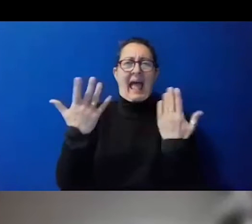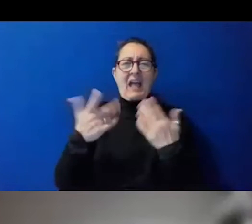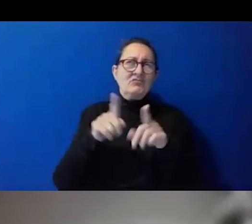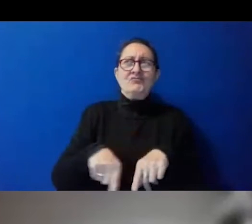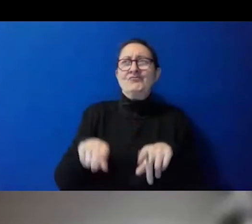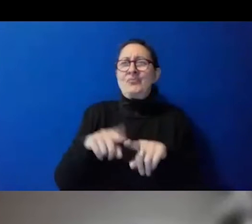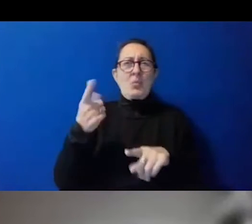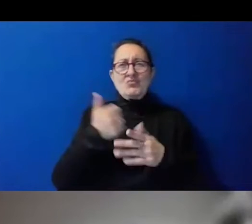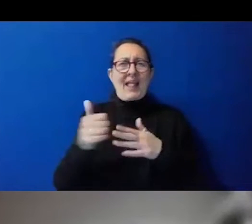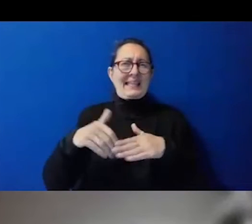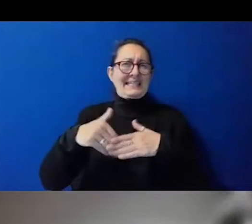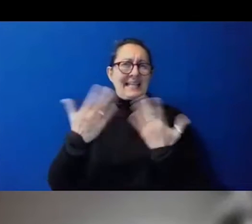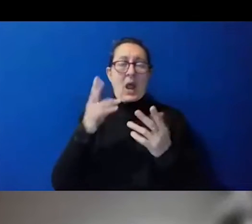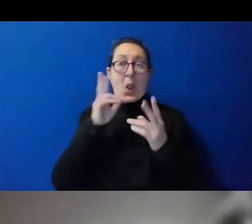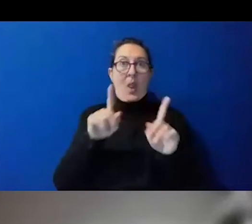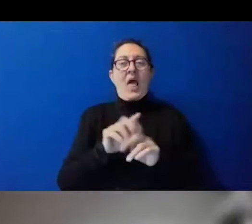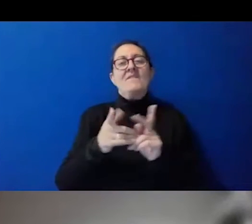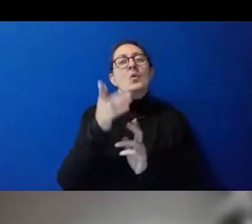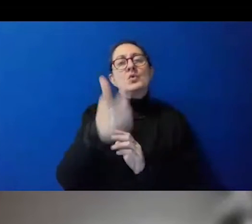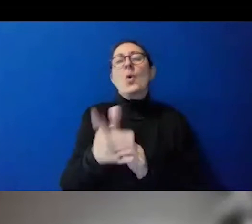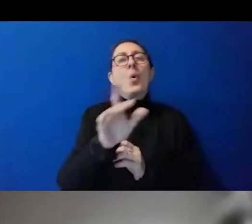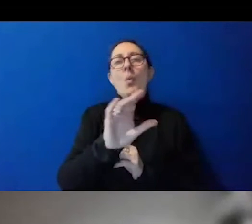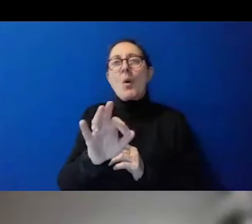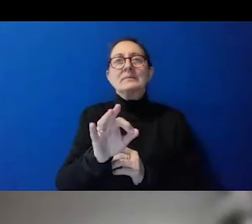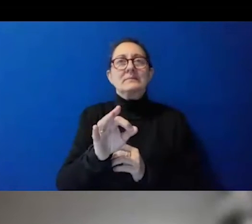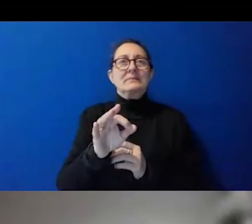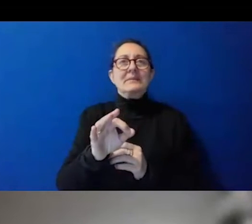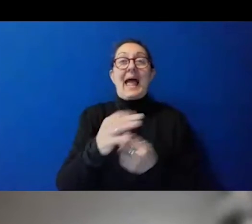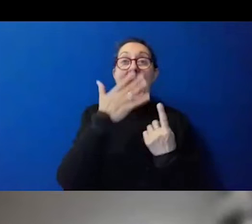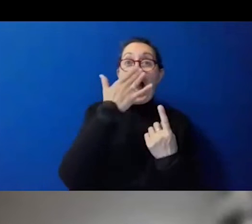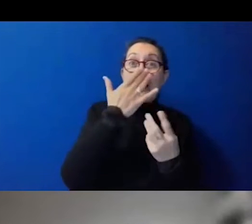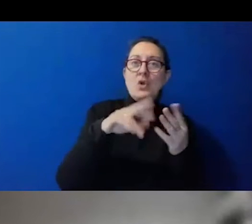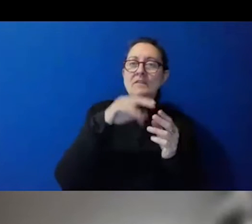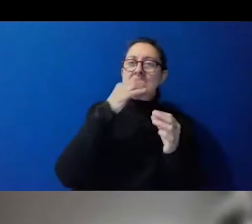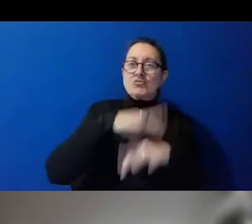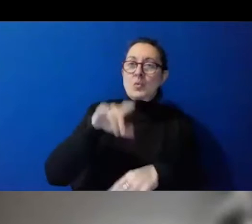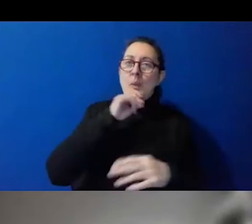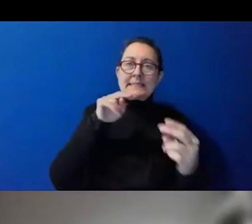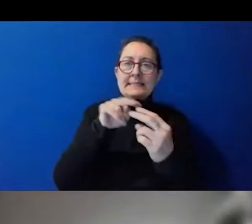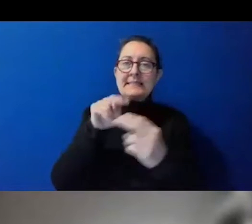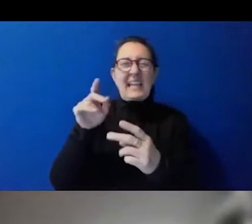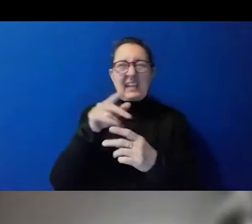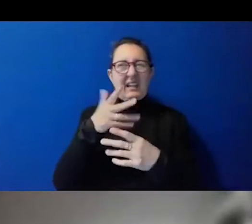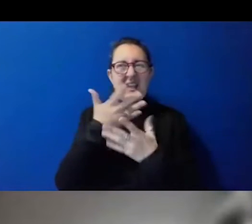matters would would you typically see and ages and how would you support them so both I suppose you